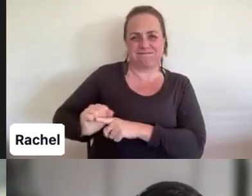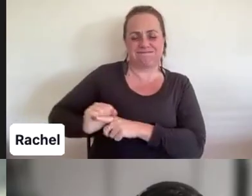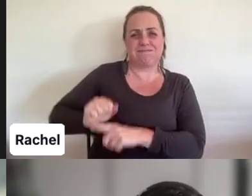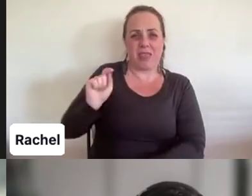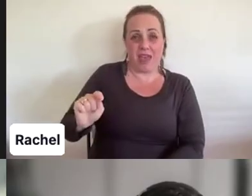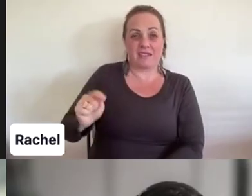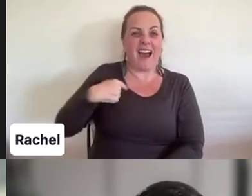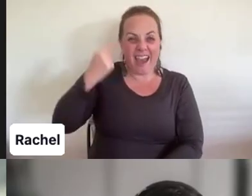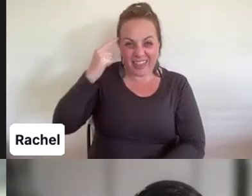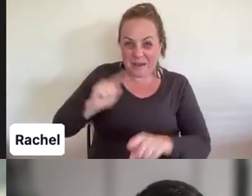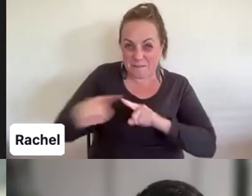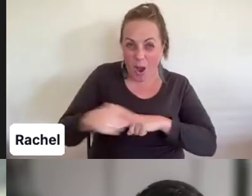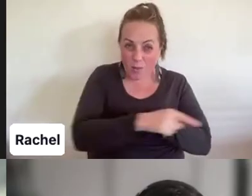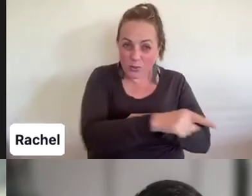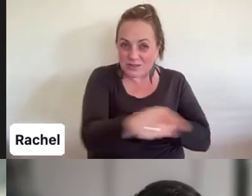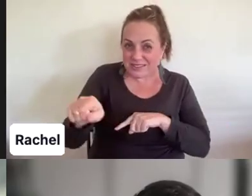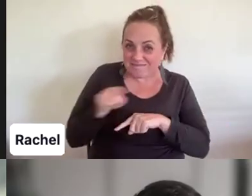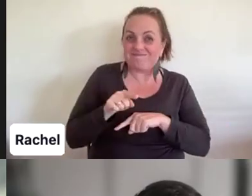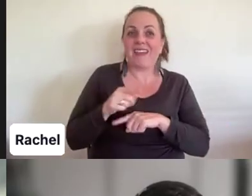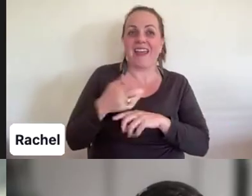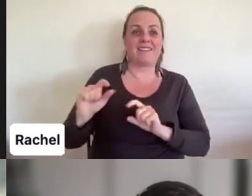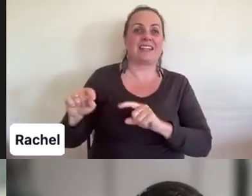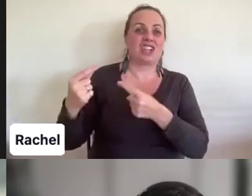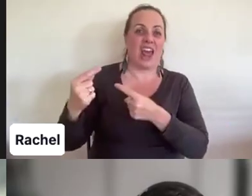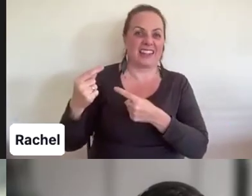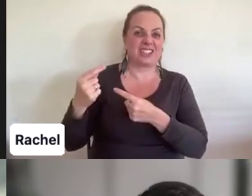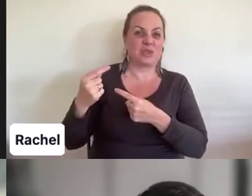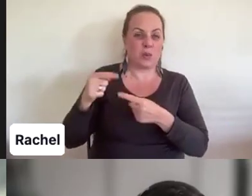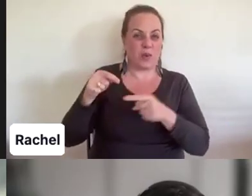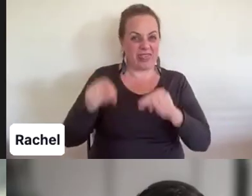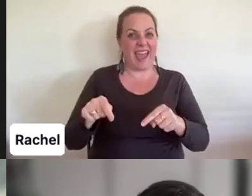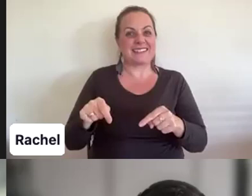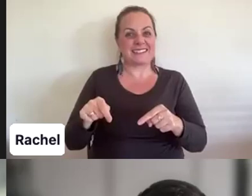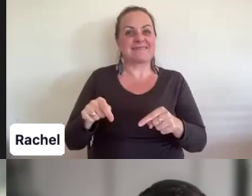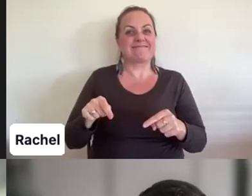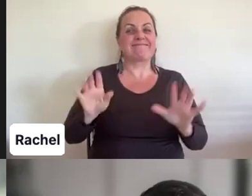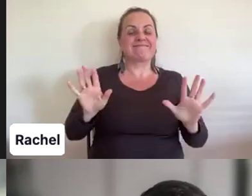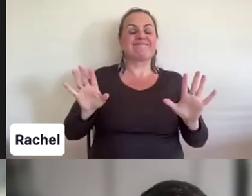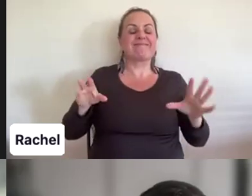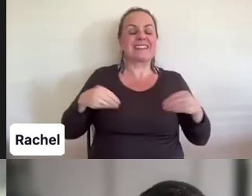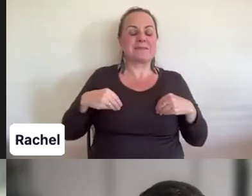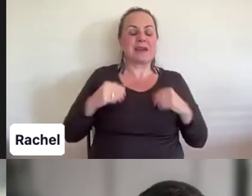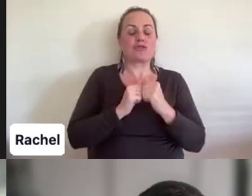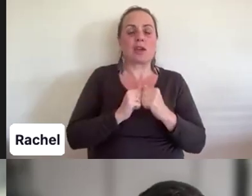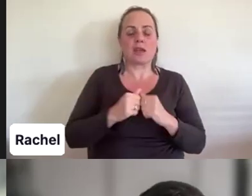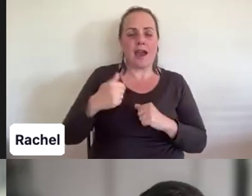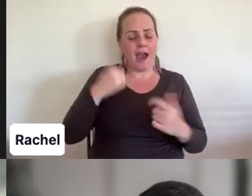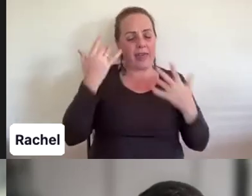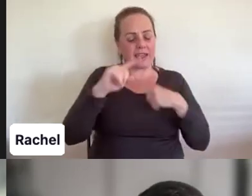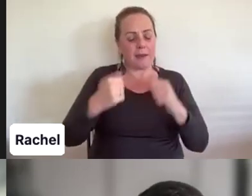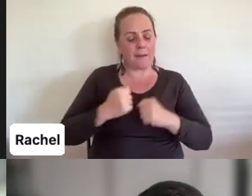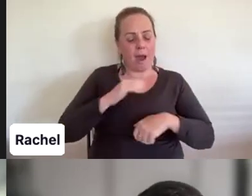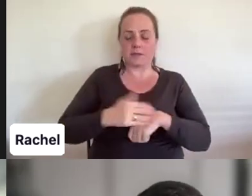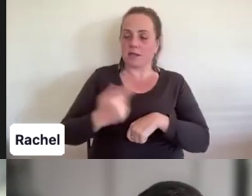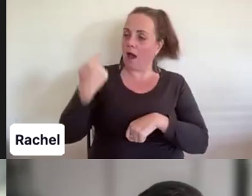have a challenge with that statement. I reflect back on my time as I spent seven years as Chair of